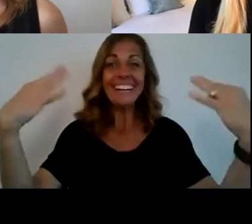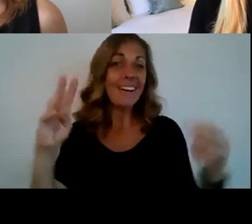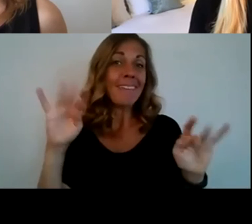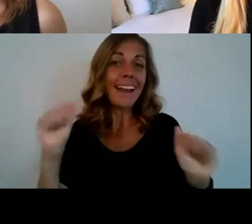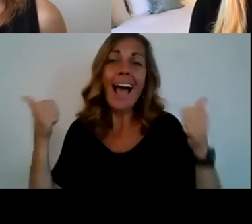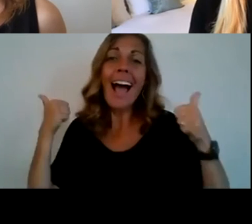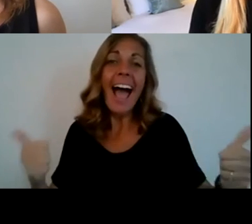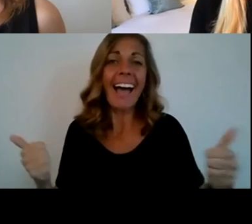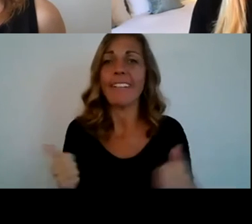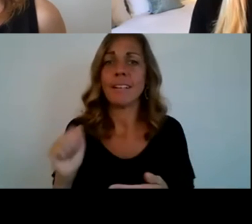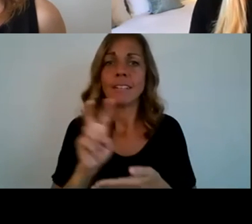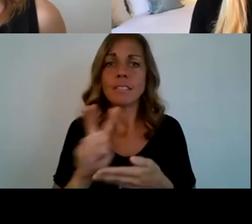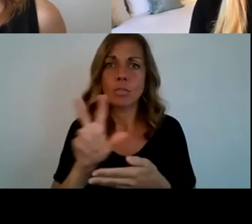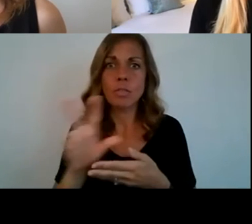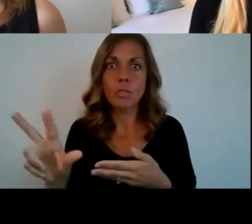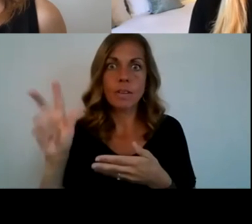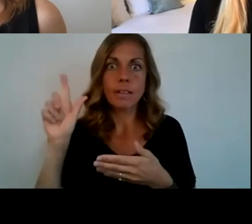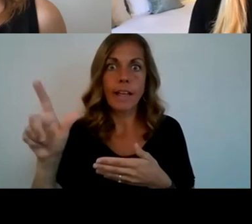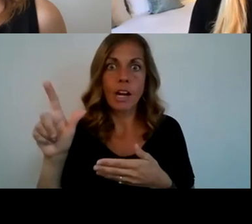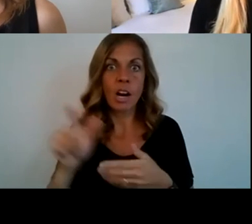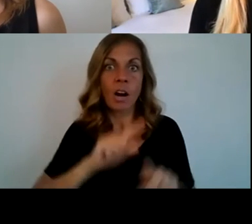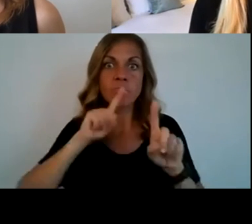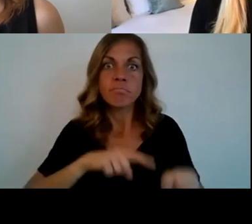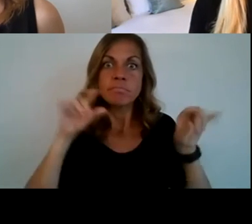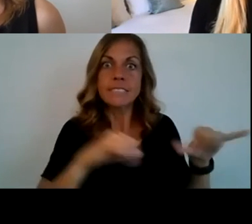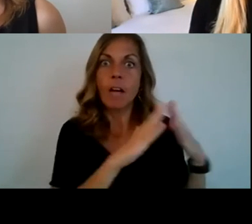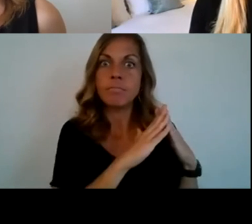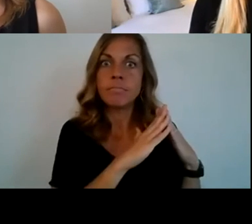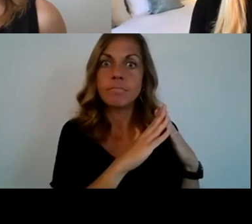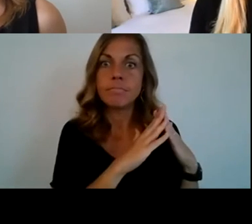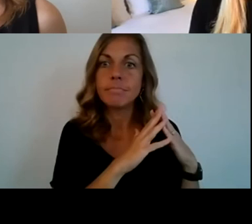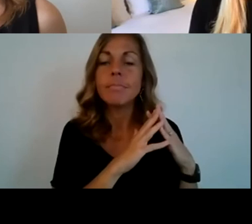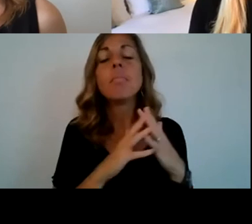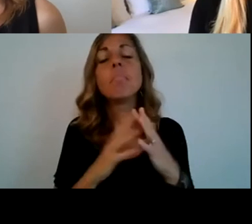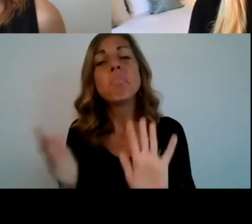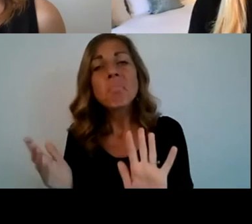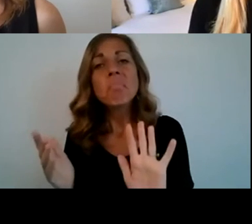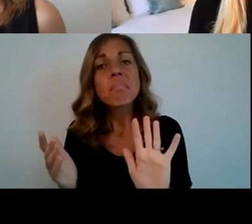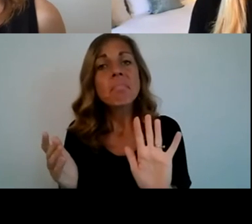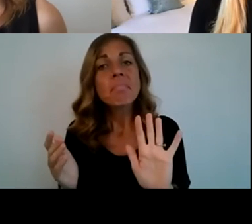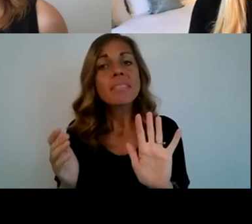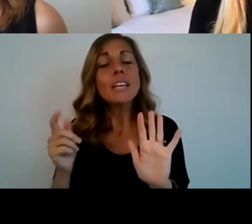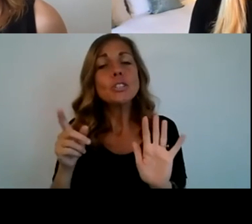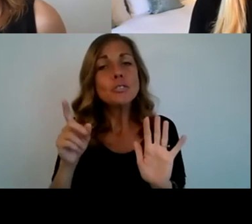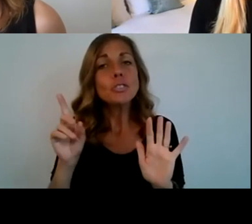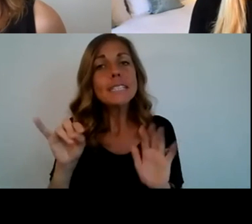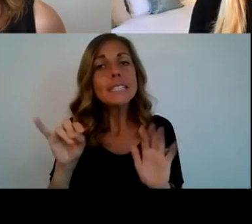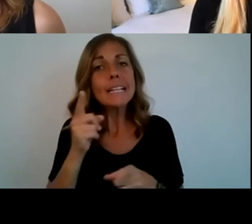And a couple weeks later, obviously, shelter in place. And she did the right thing. Obviously,